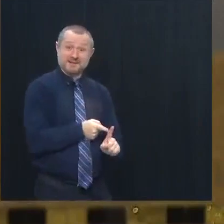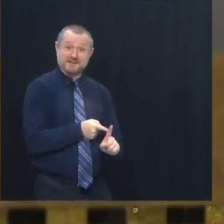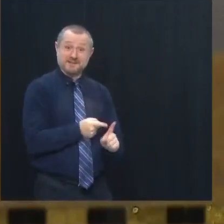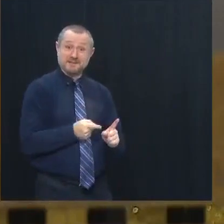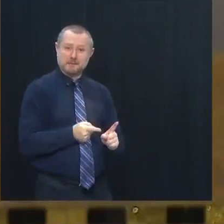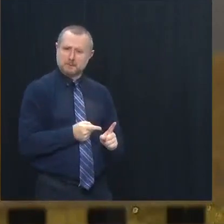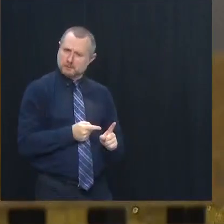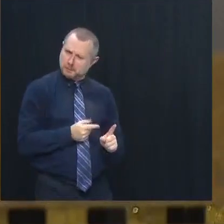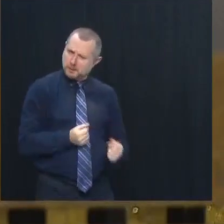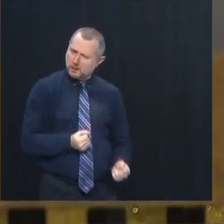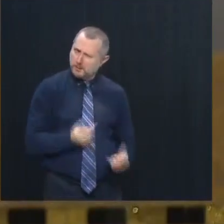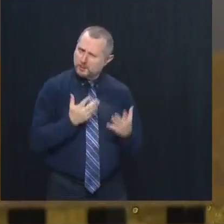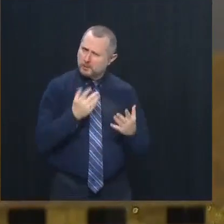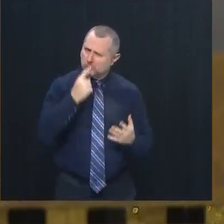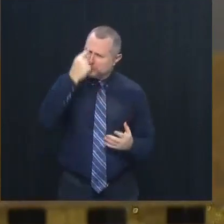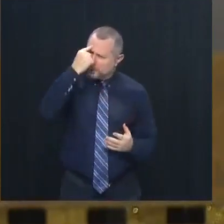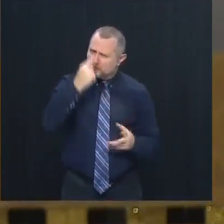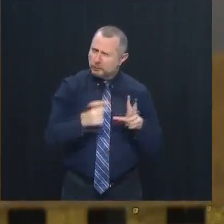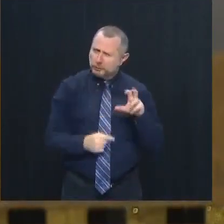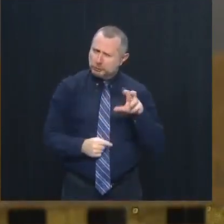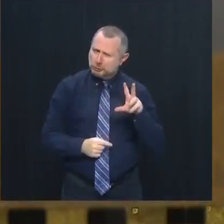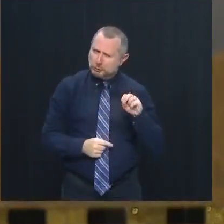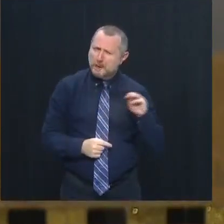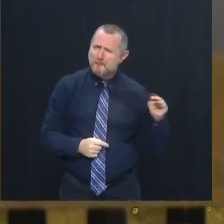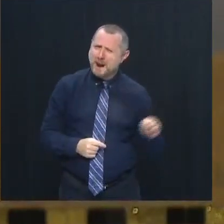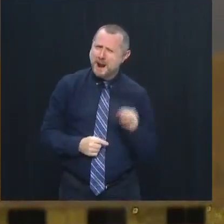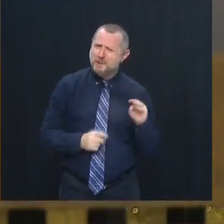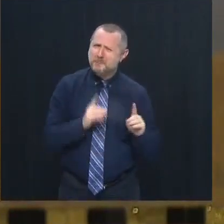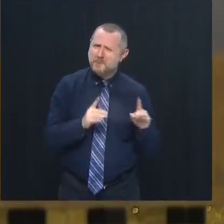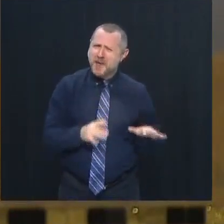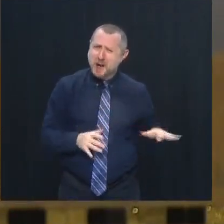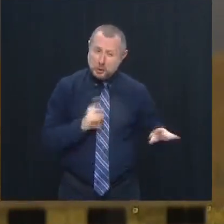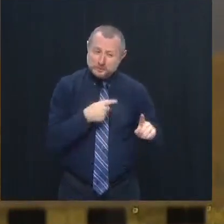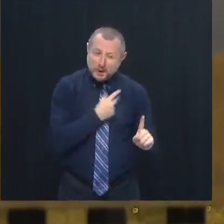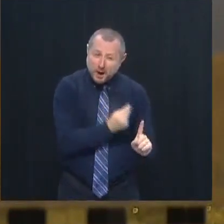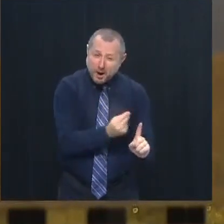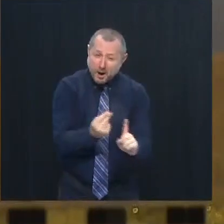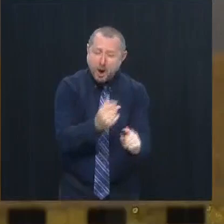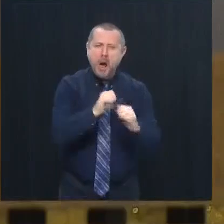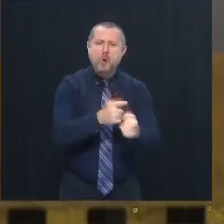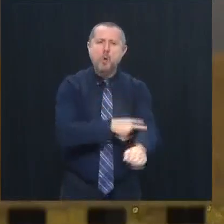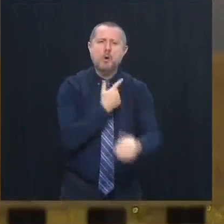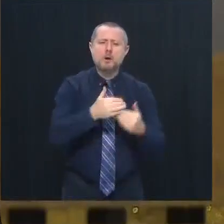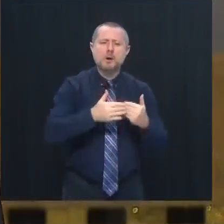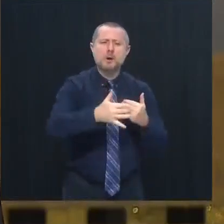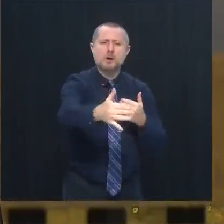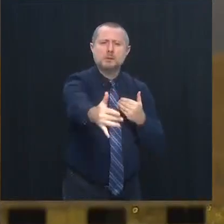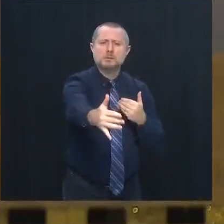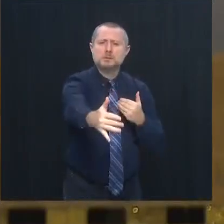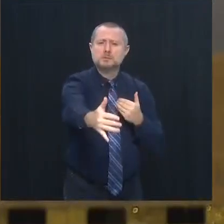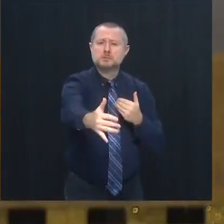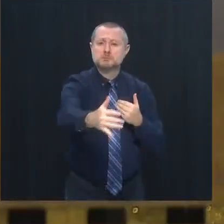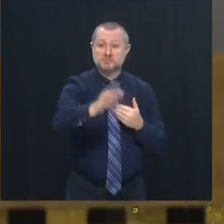BEEN 120 MILLION COVID TESTS. HOW LONG WILL IT TAKE US TO